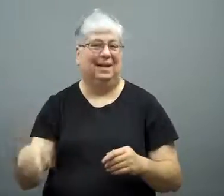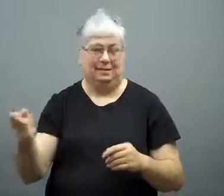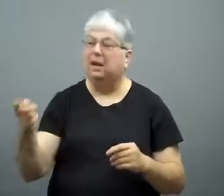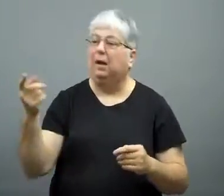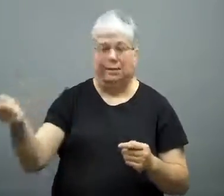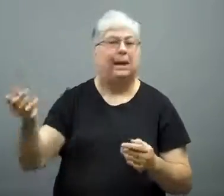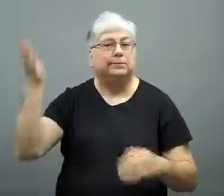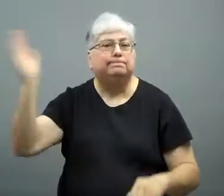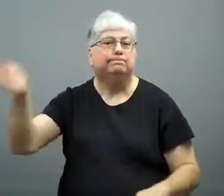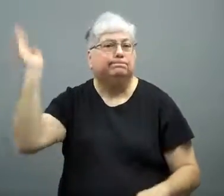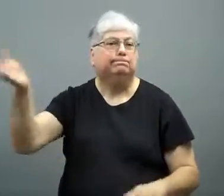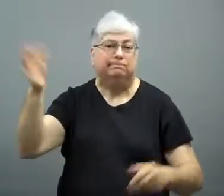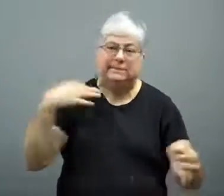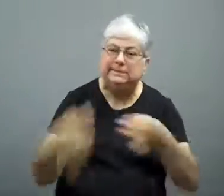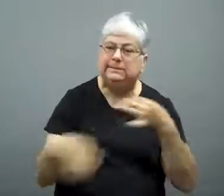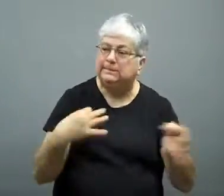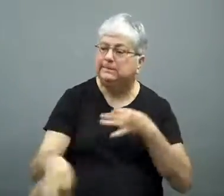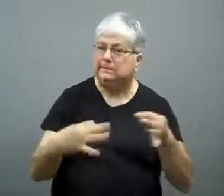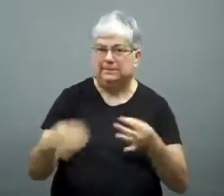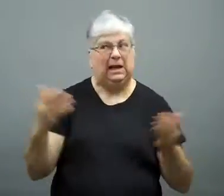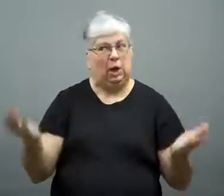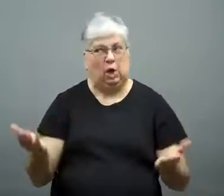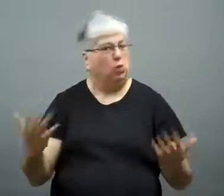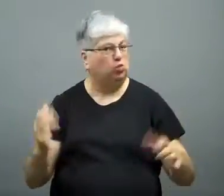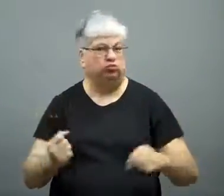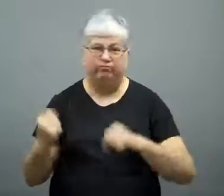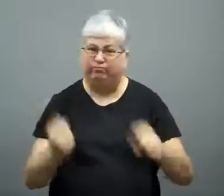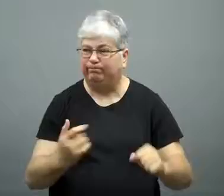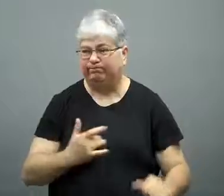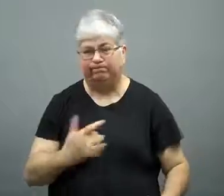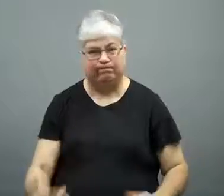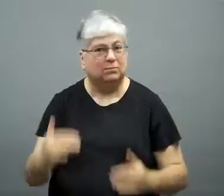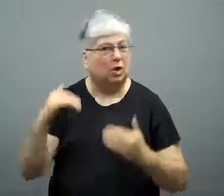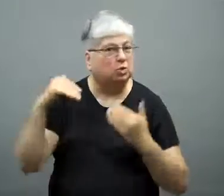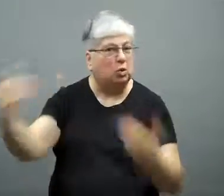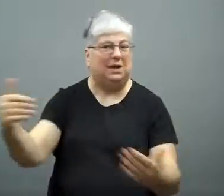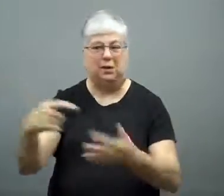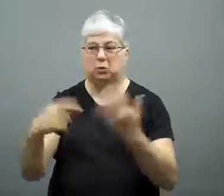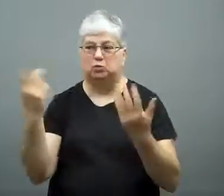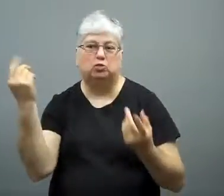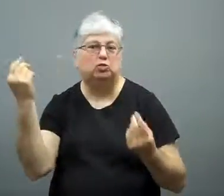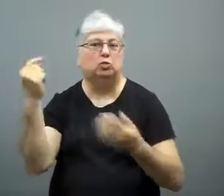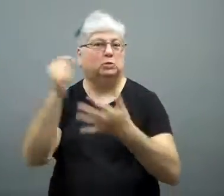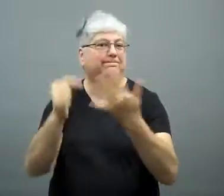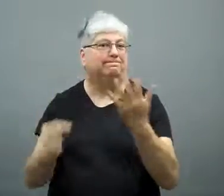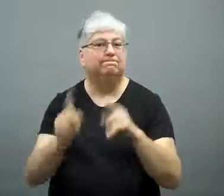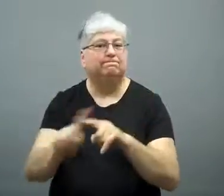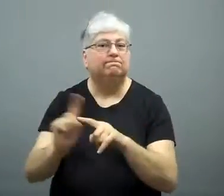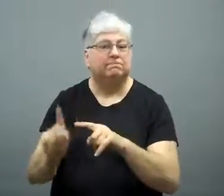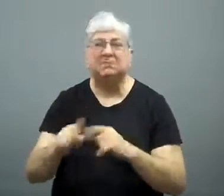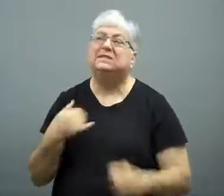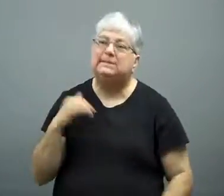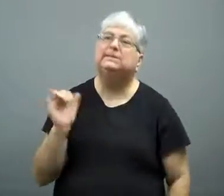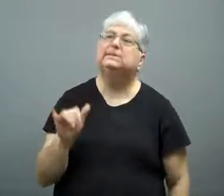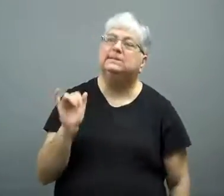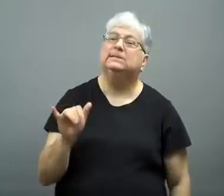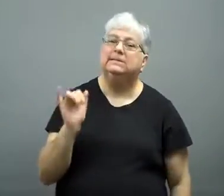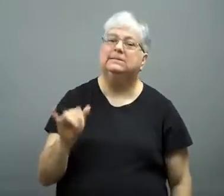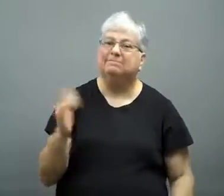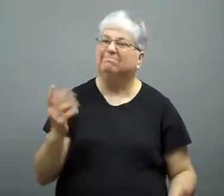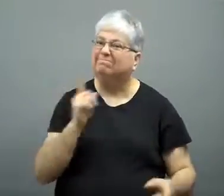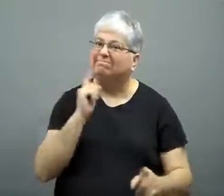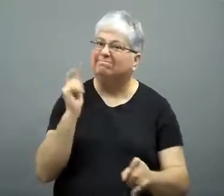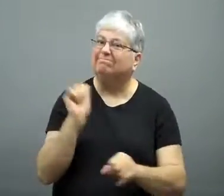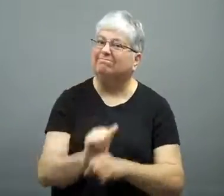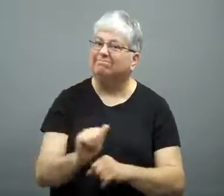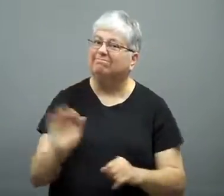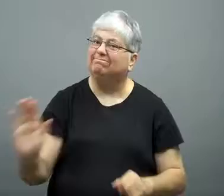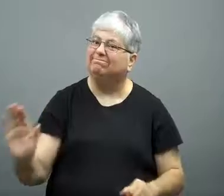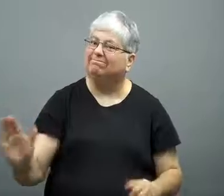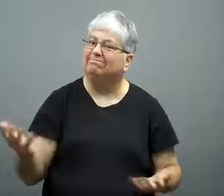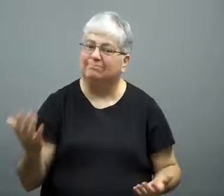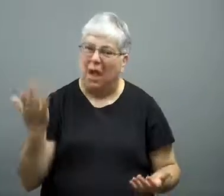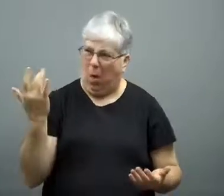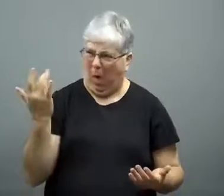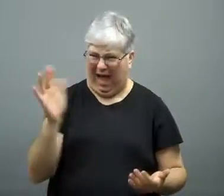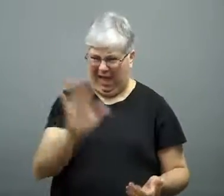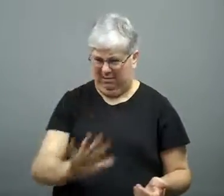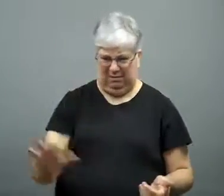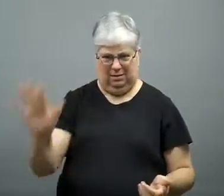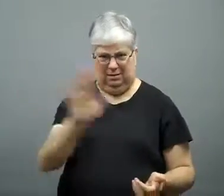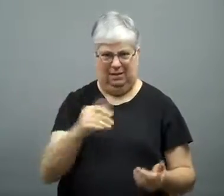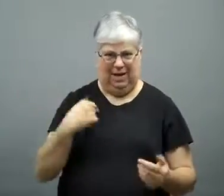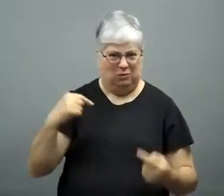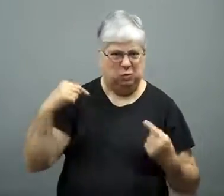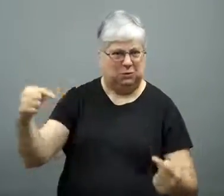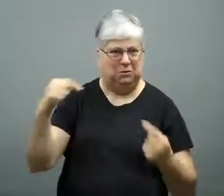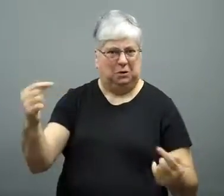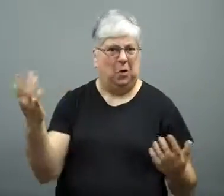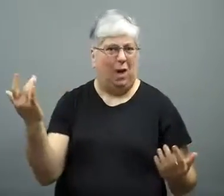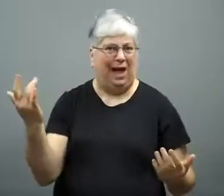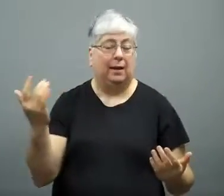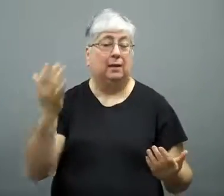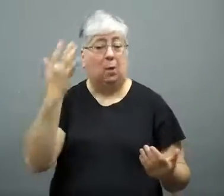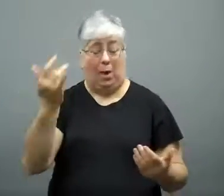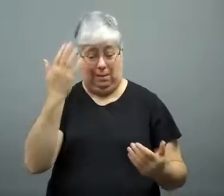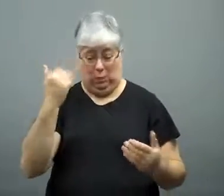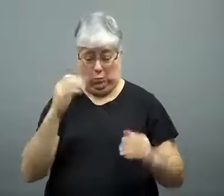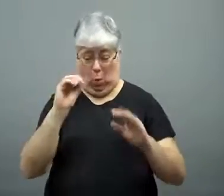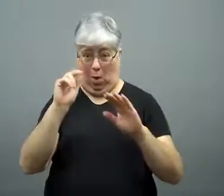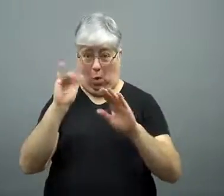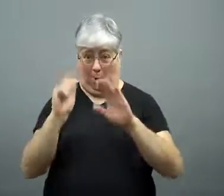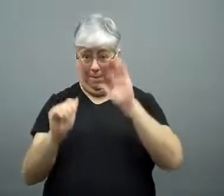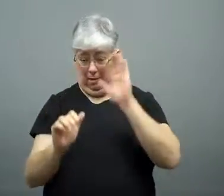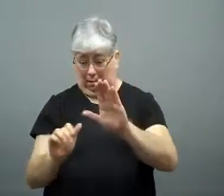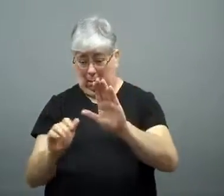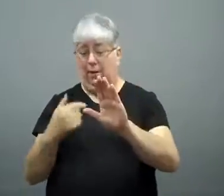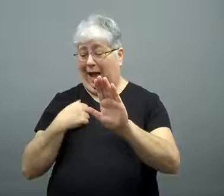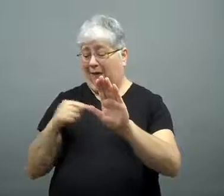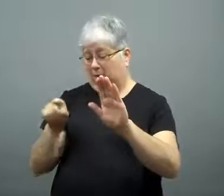They lectured us on how the area was prone to tornadoes and what to do.